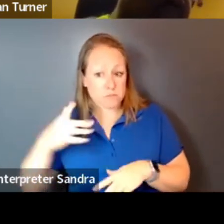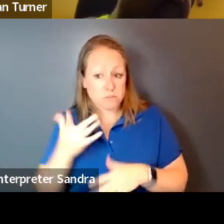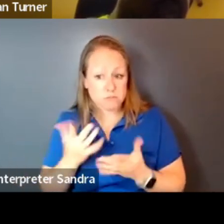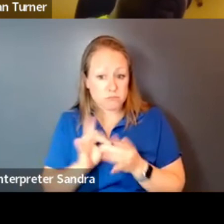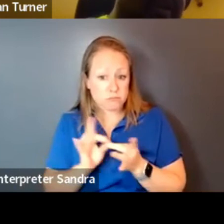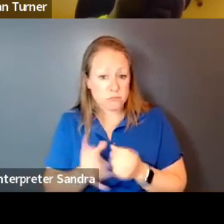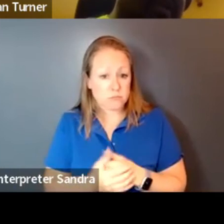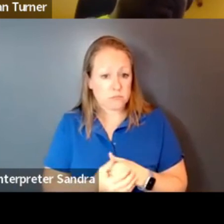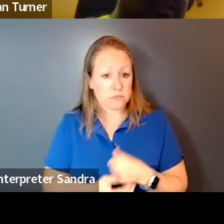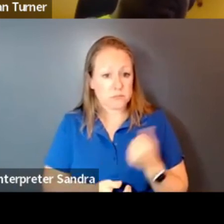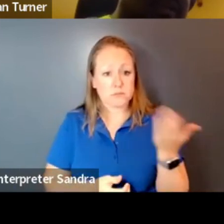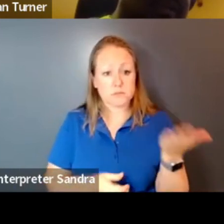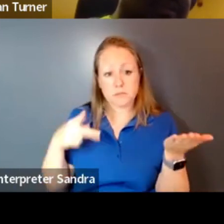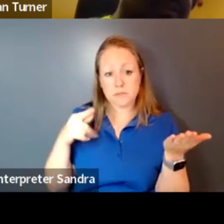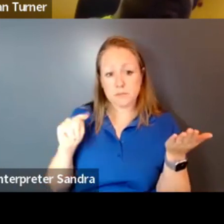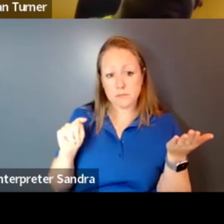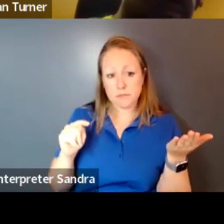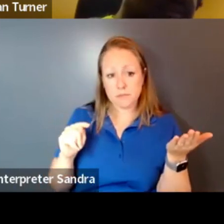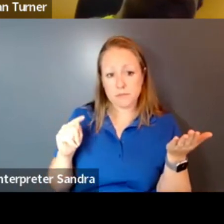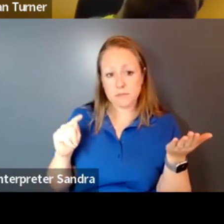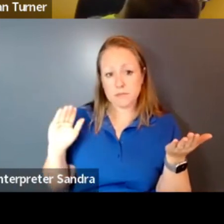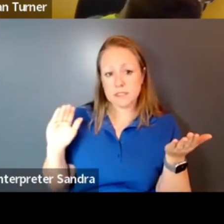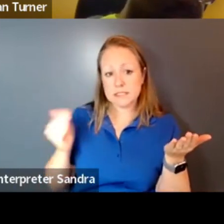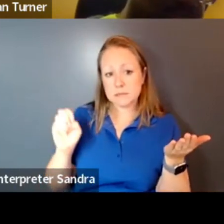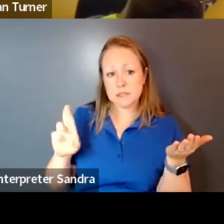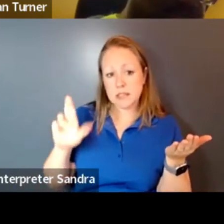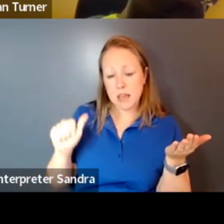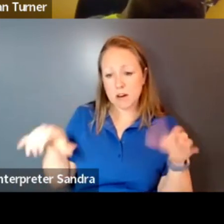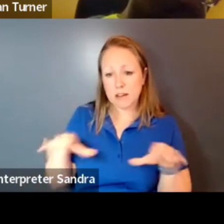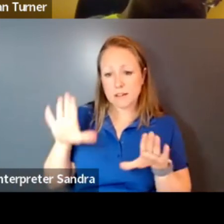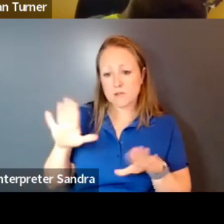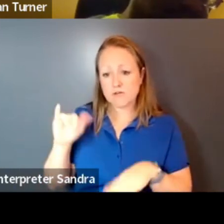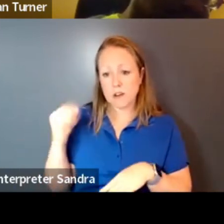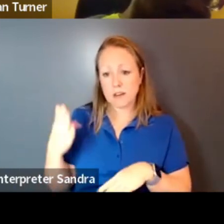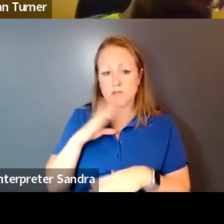Pat Wright: I like felt like, Erica, really did a good job of talking about that. As well as